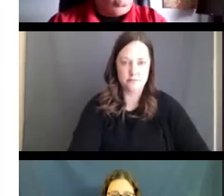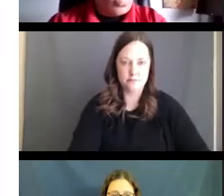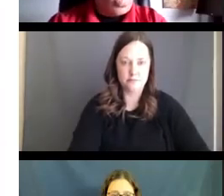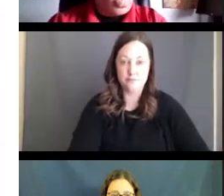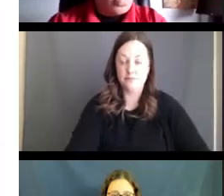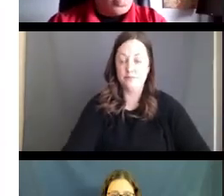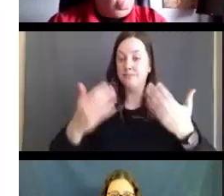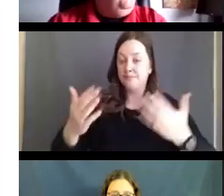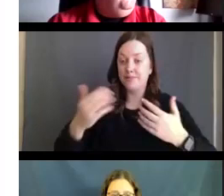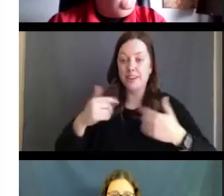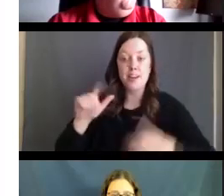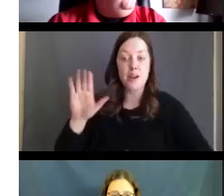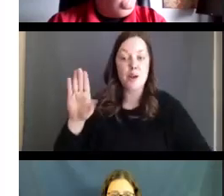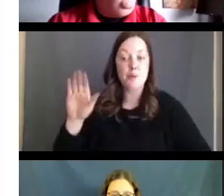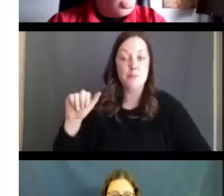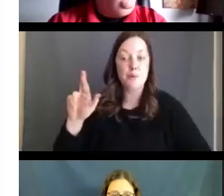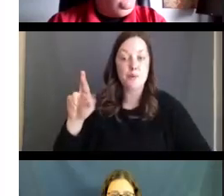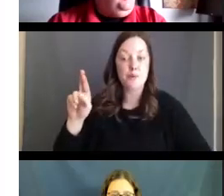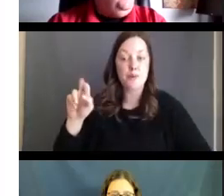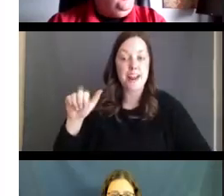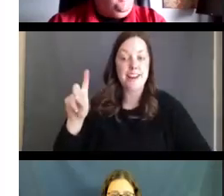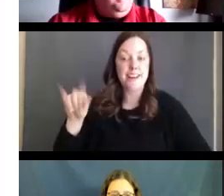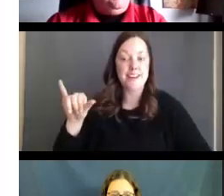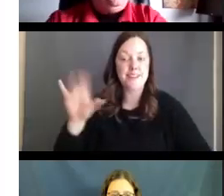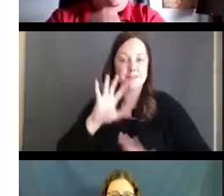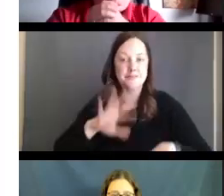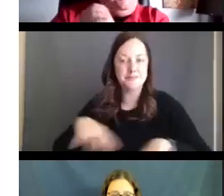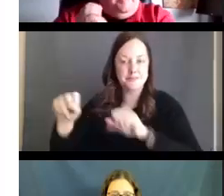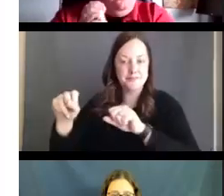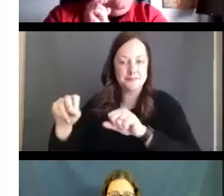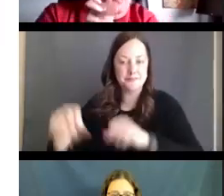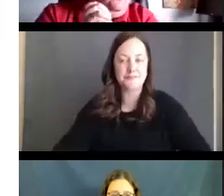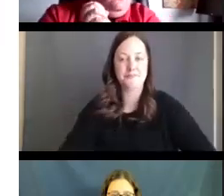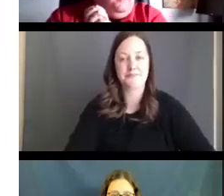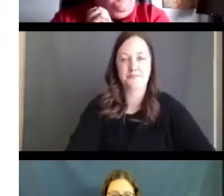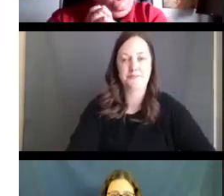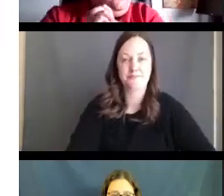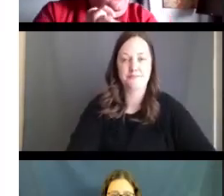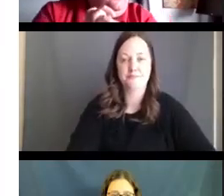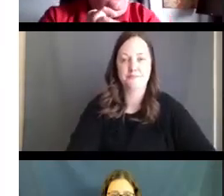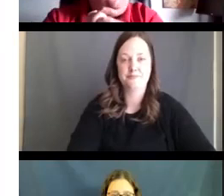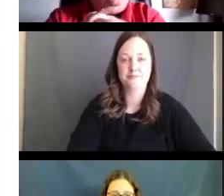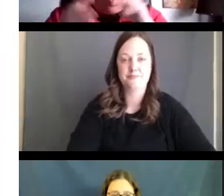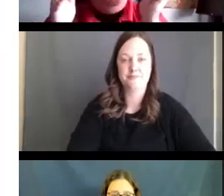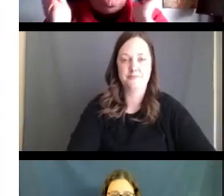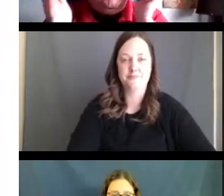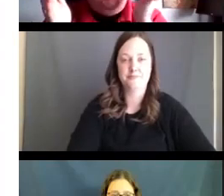If you, Sandy, can go to insert.